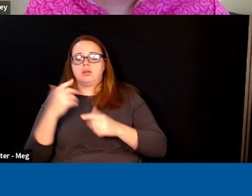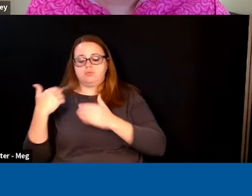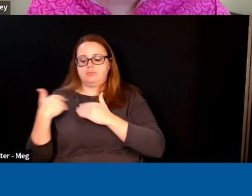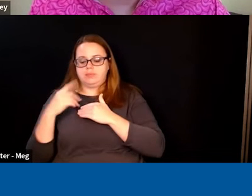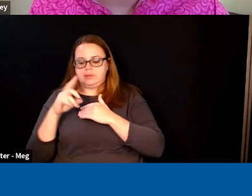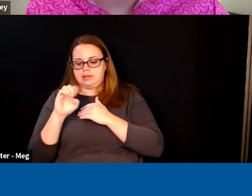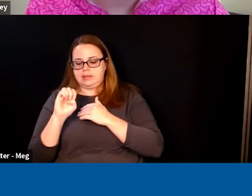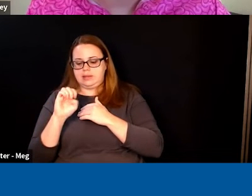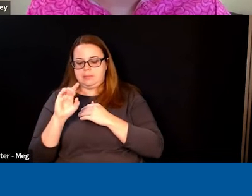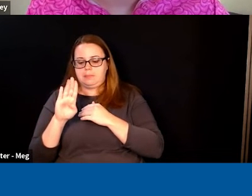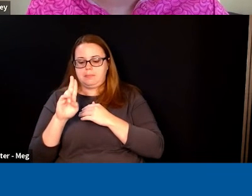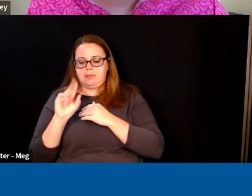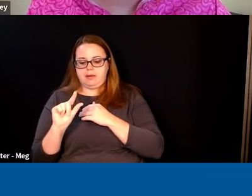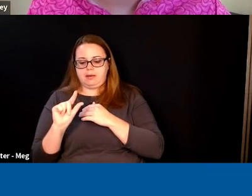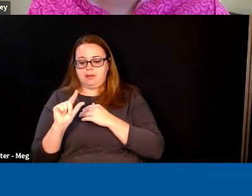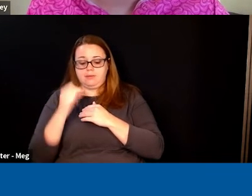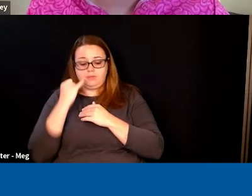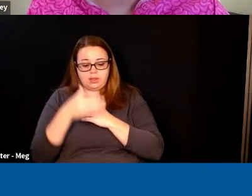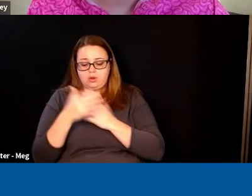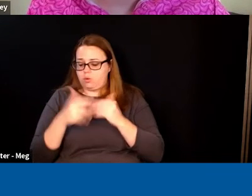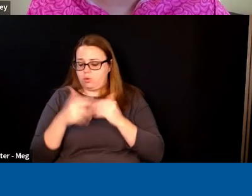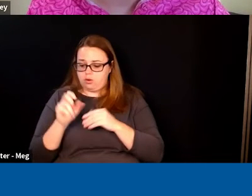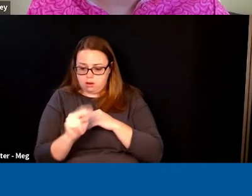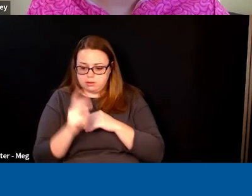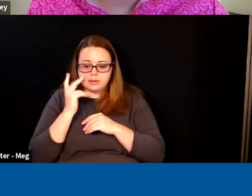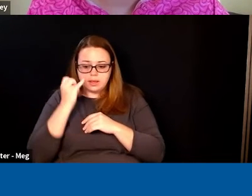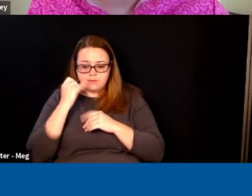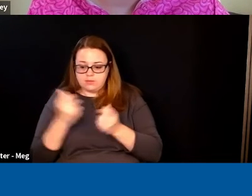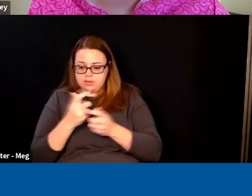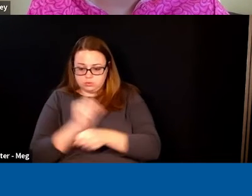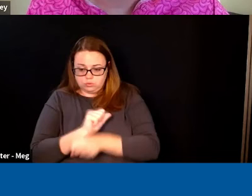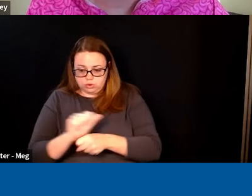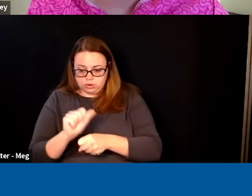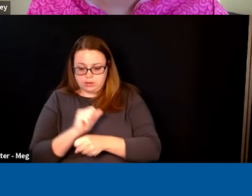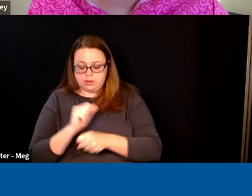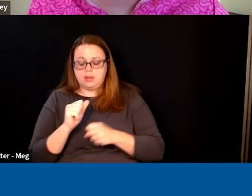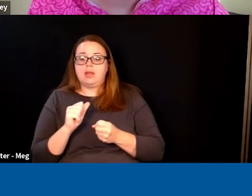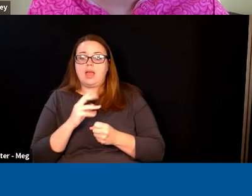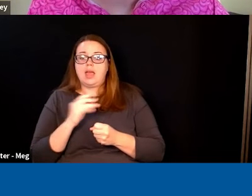you might as well just turn it on and off and see if everything's working, in addition to being nice and responsive